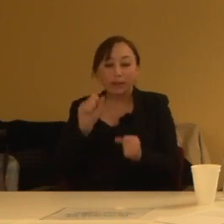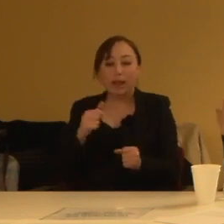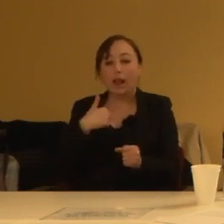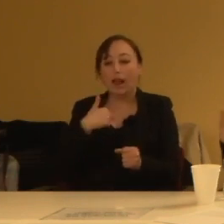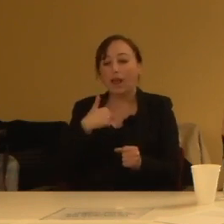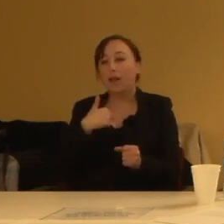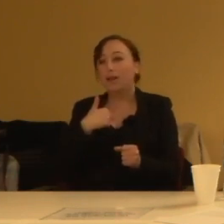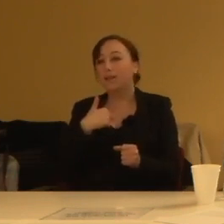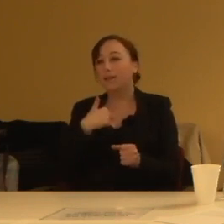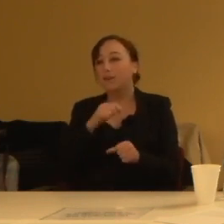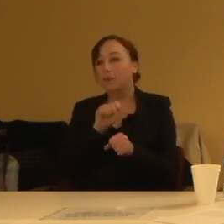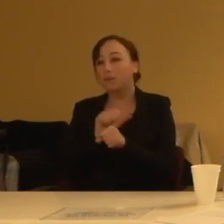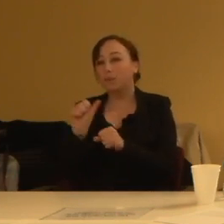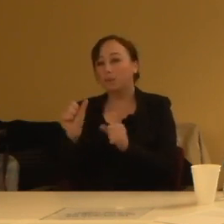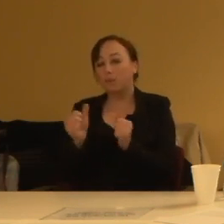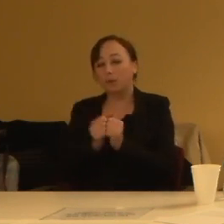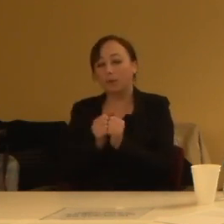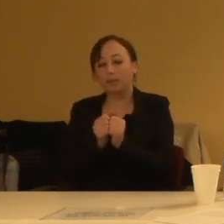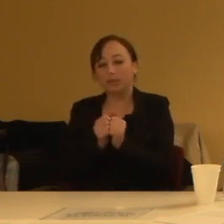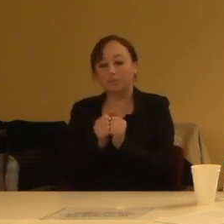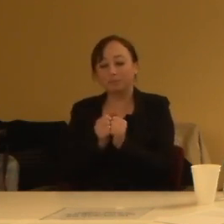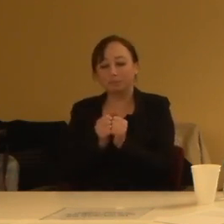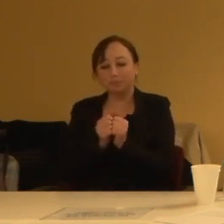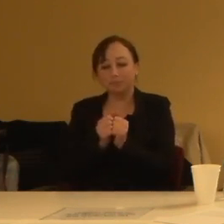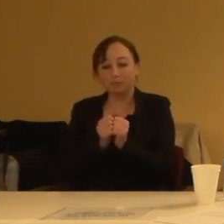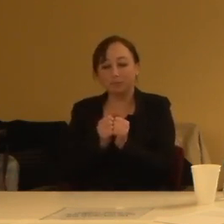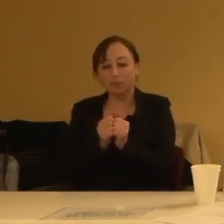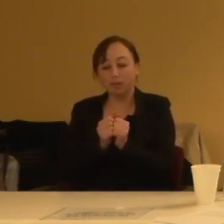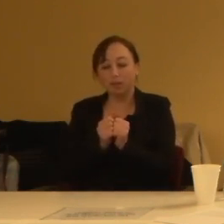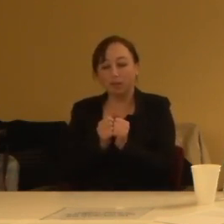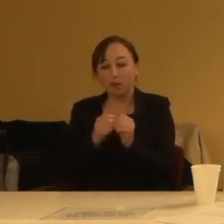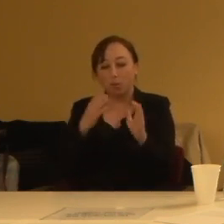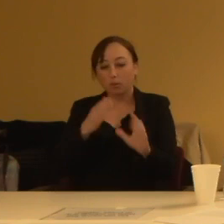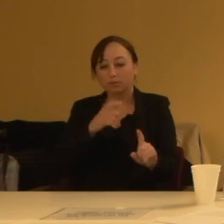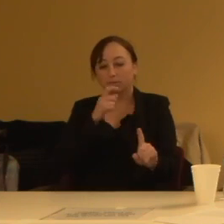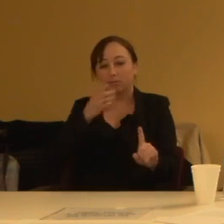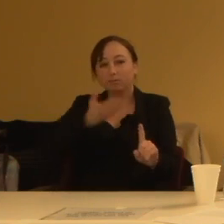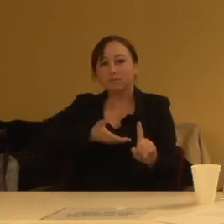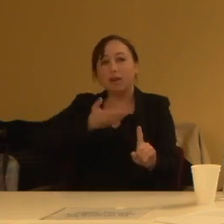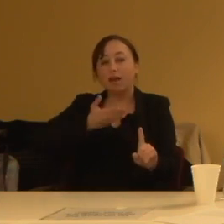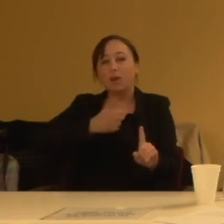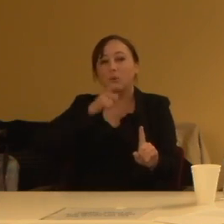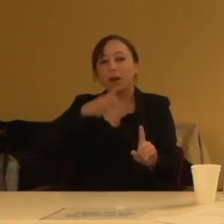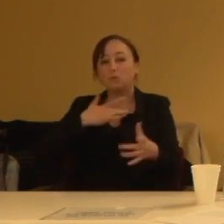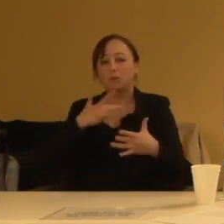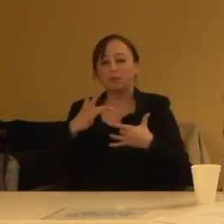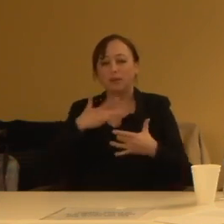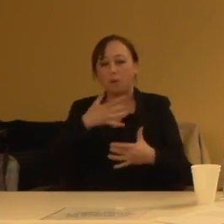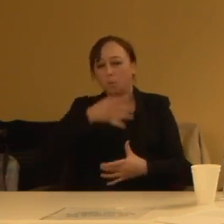I don't have to worry about gendered behavior, because I just wanna work on my play.